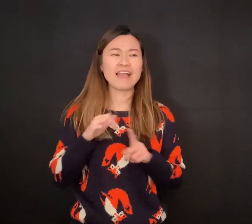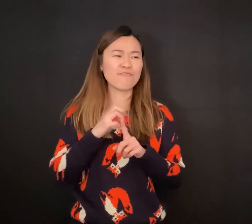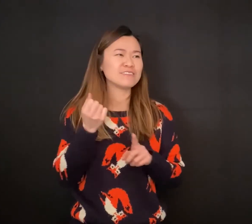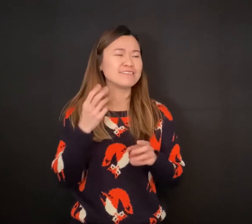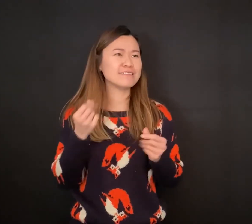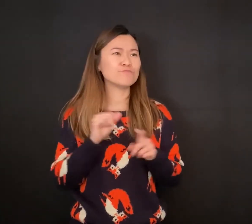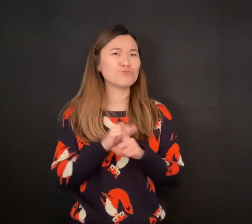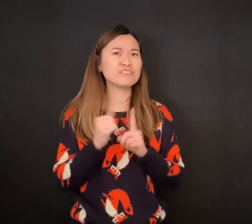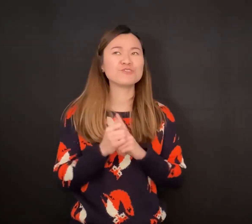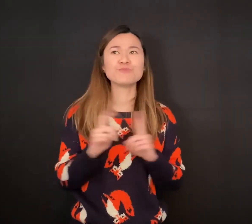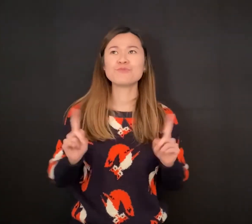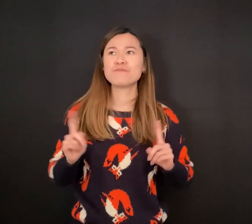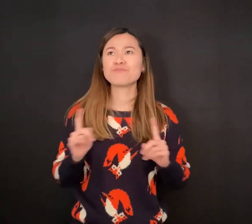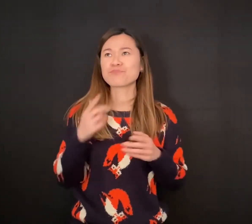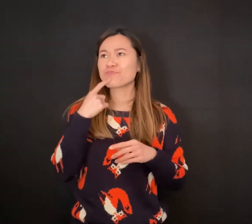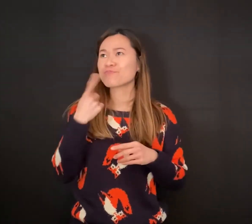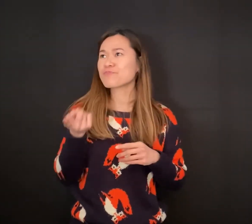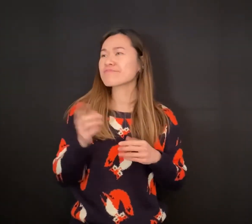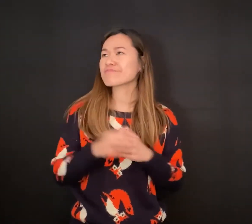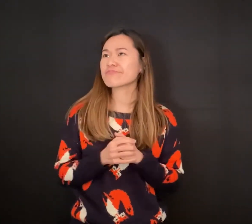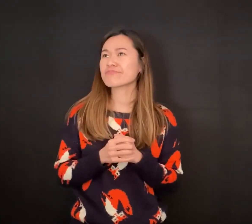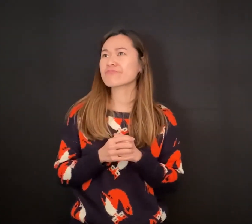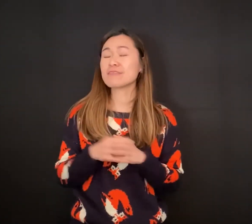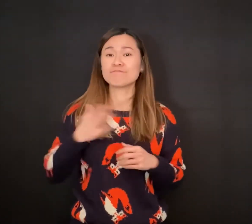What else?